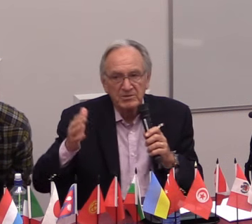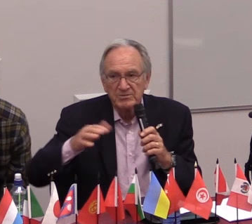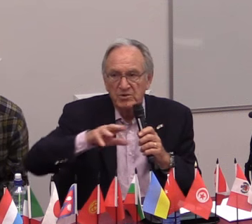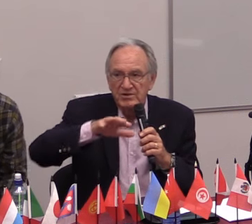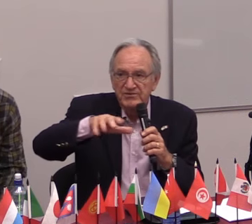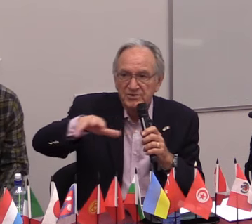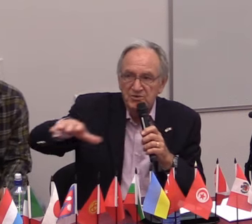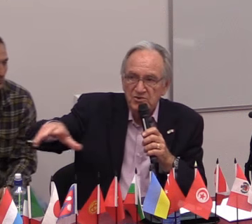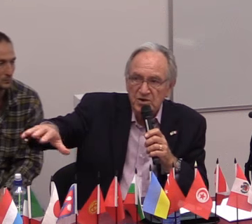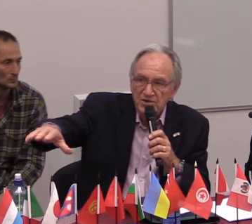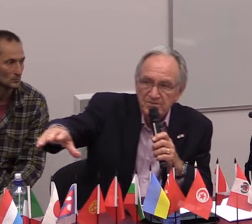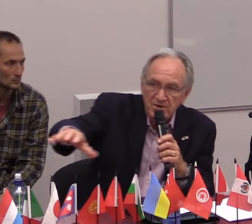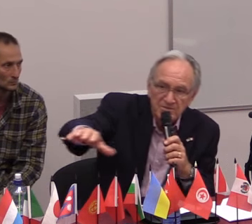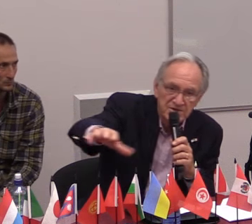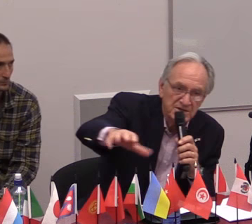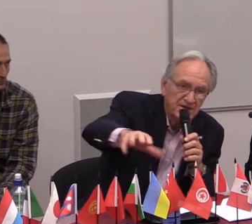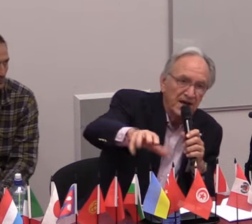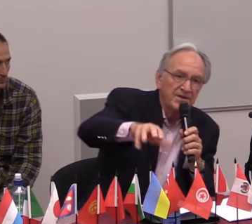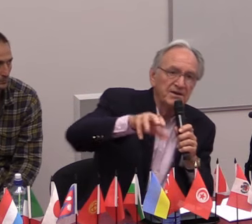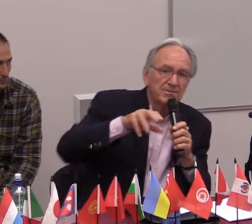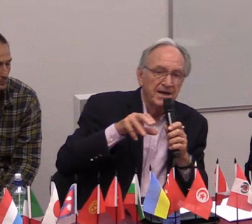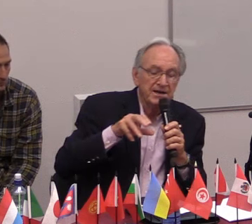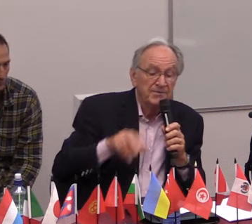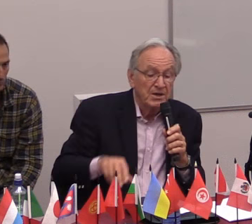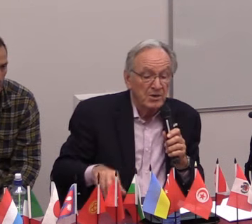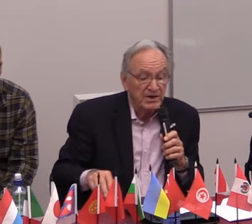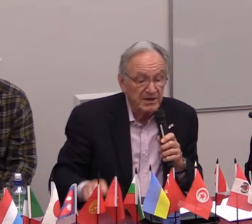a little bit more, to filter through all the departments and then come back. But it came